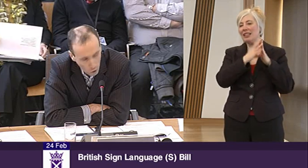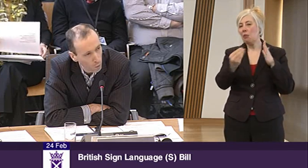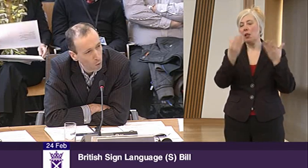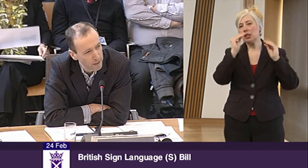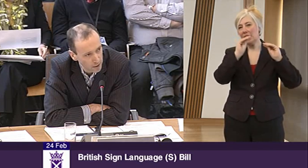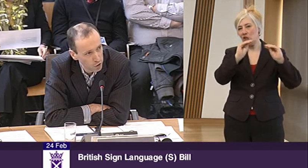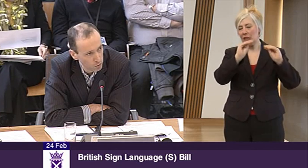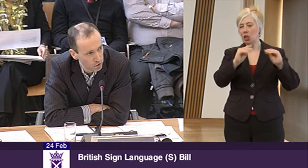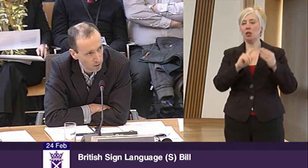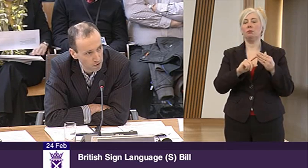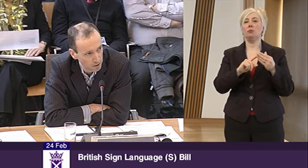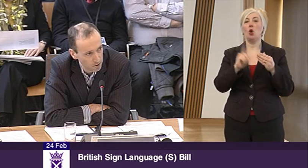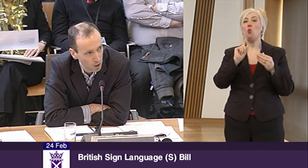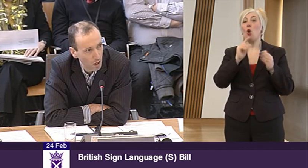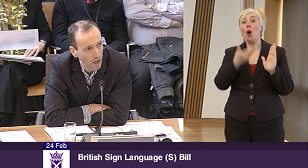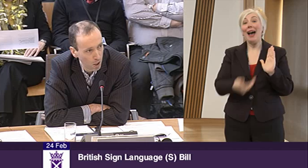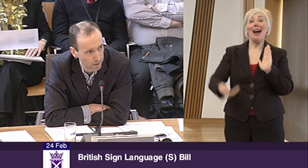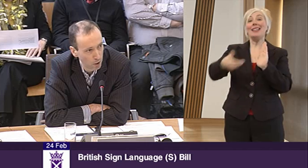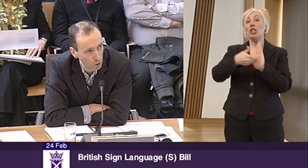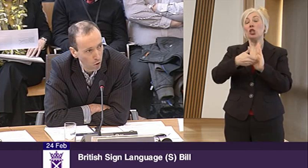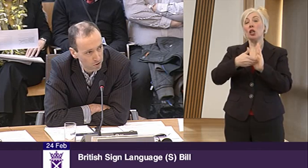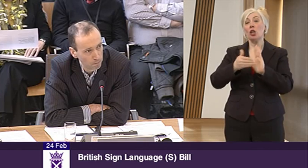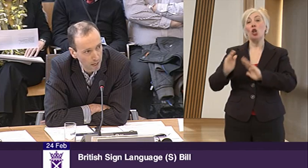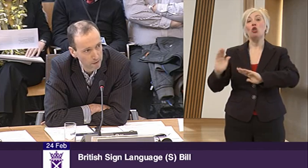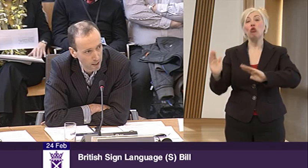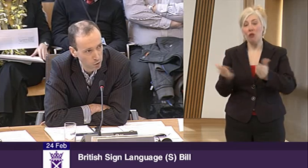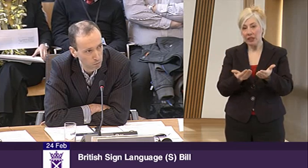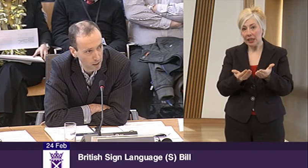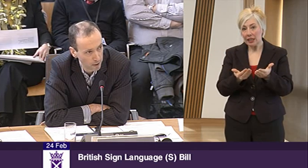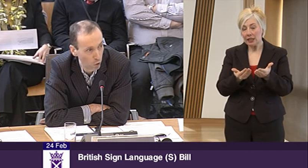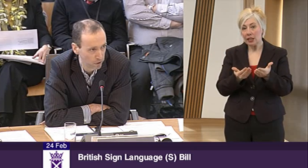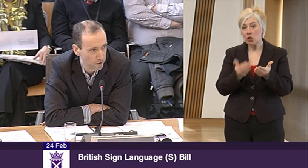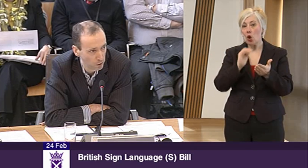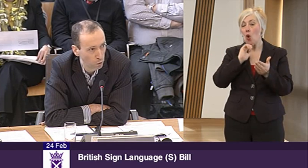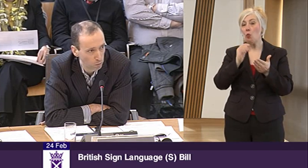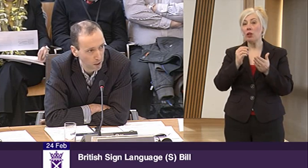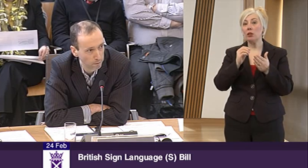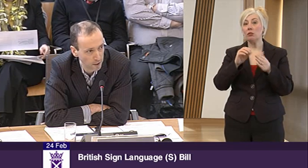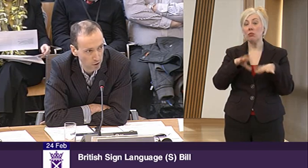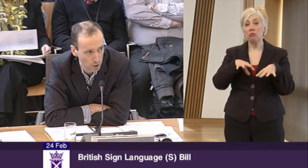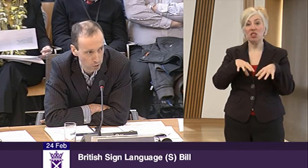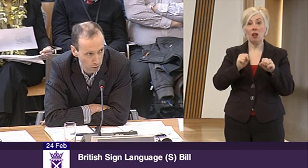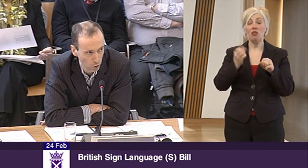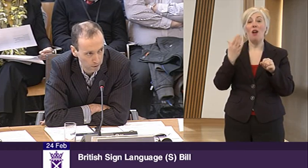issue for us is what additional services the national or local plan for education would